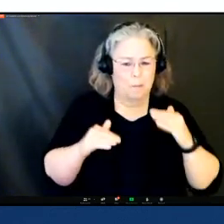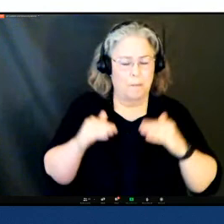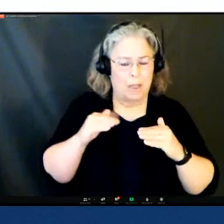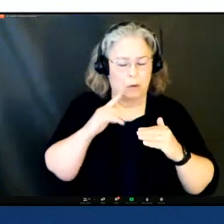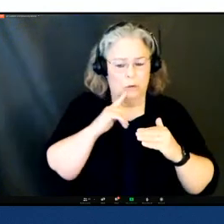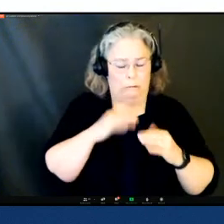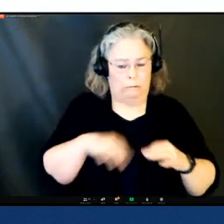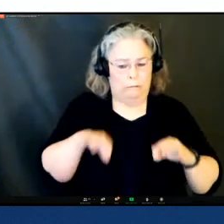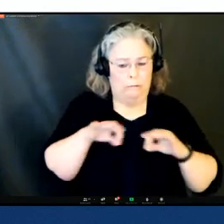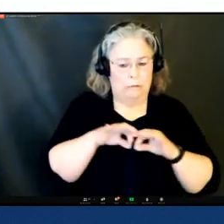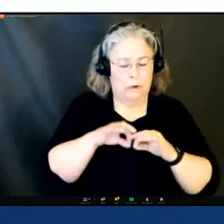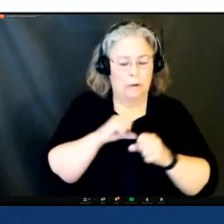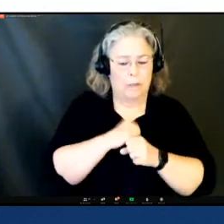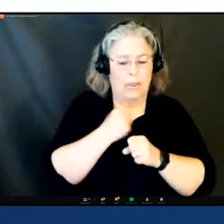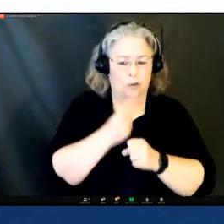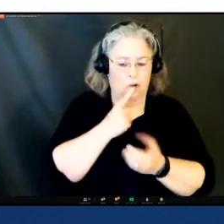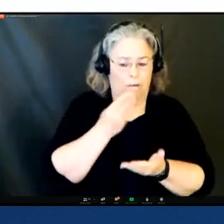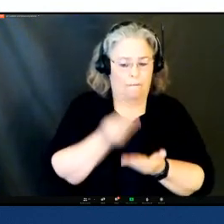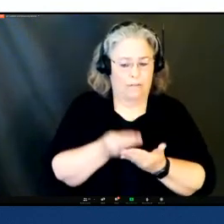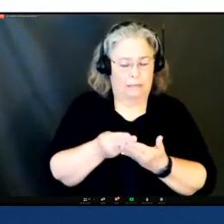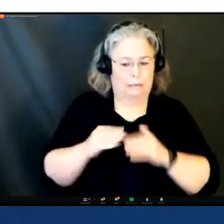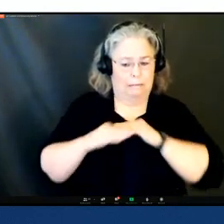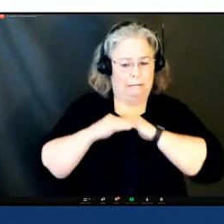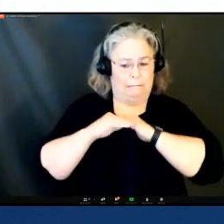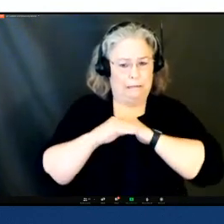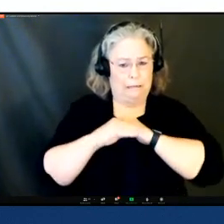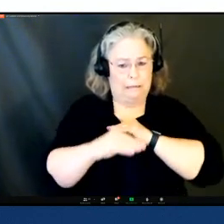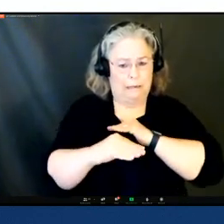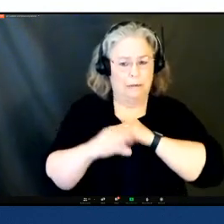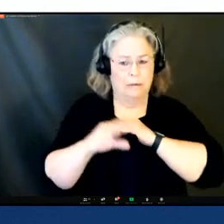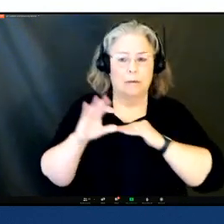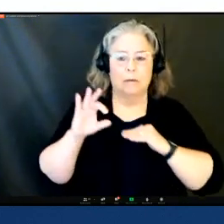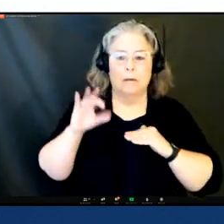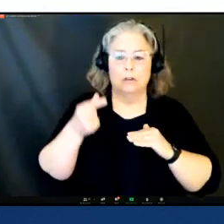fiscal sustainability, because fund balance can be use to cushion the impact